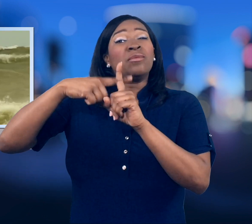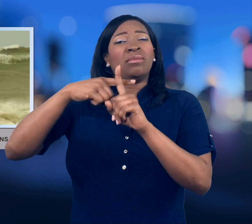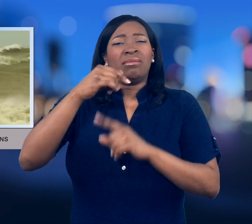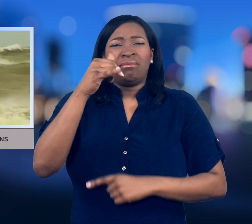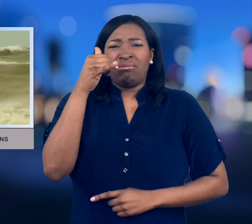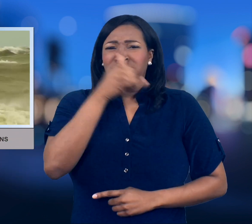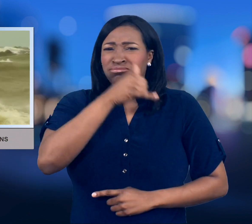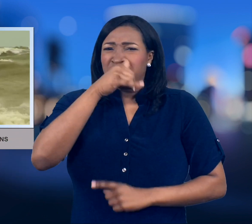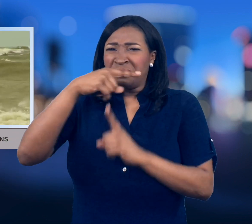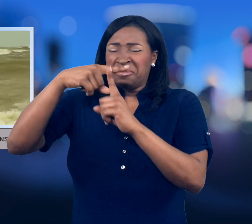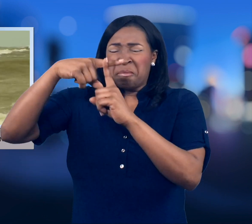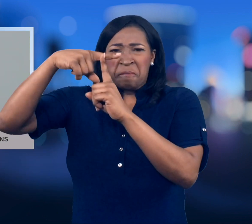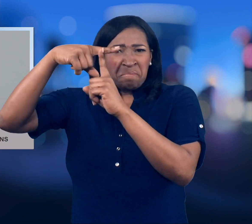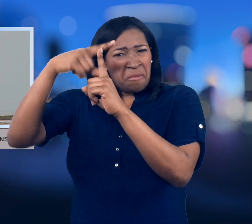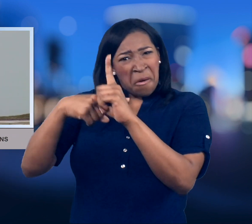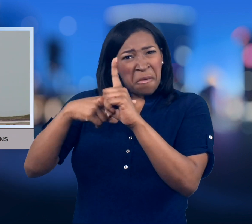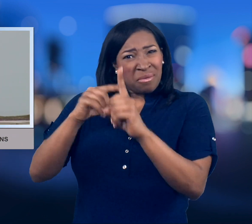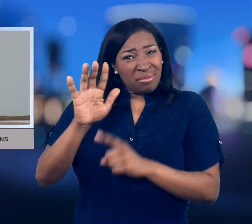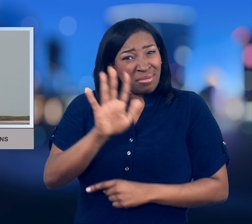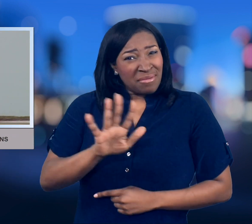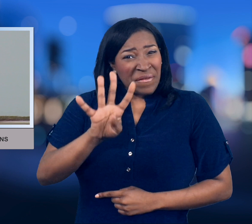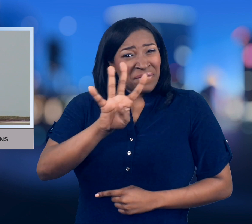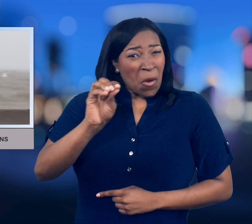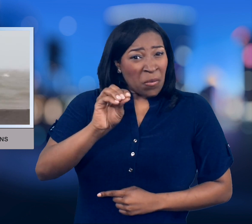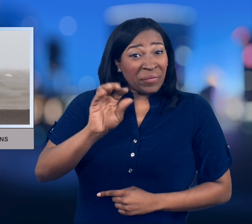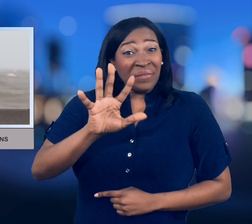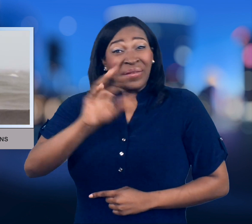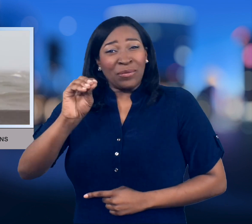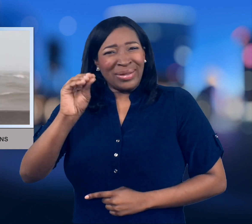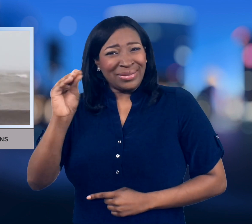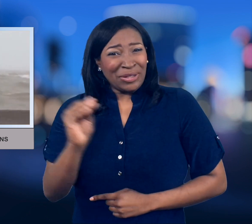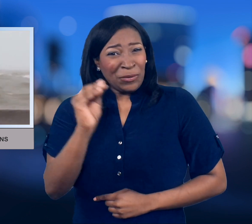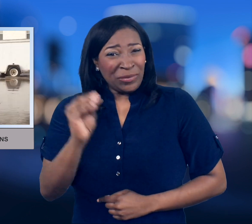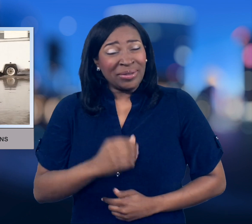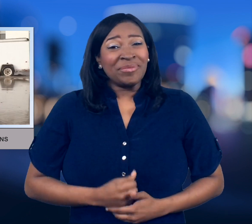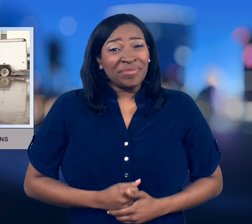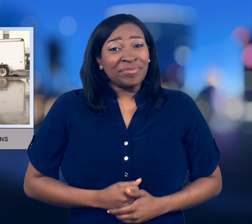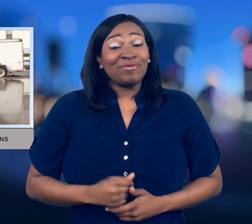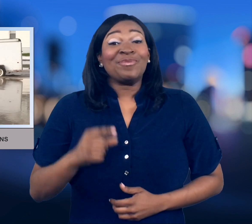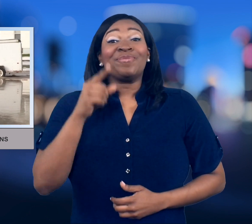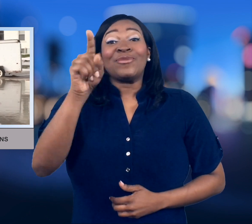Temperatures have dropped dramatically, by 40 or 50 degrees in some places.